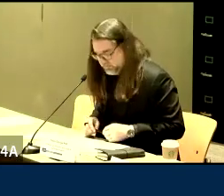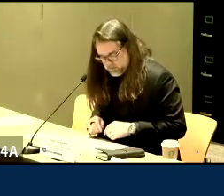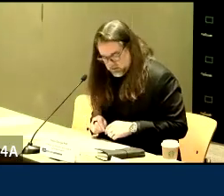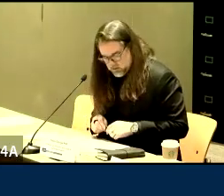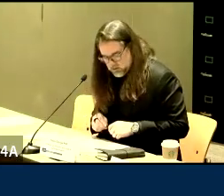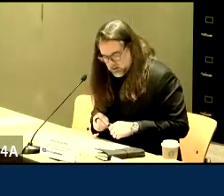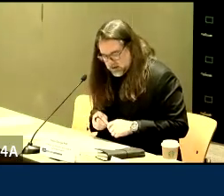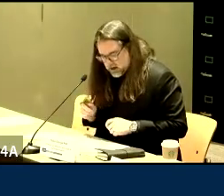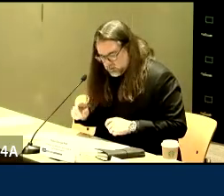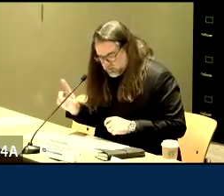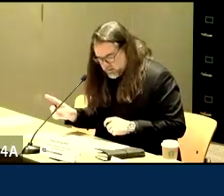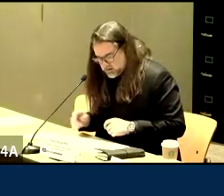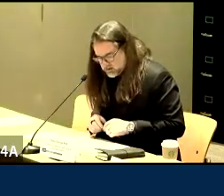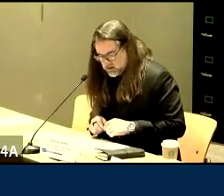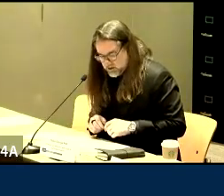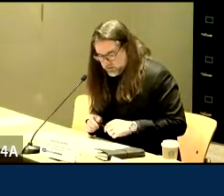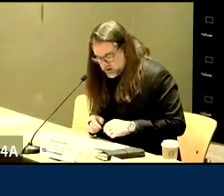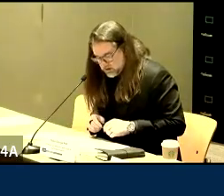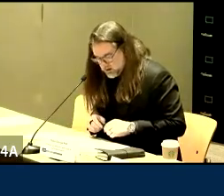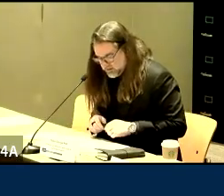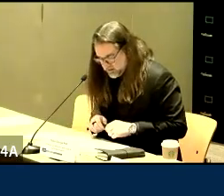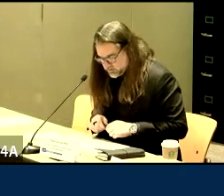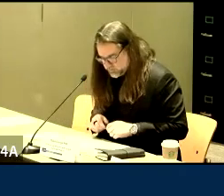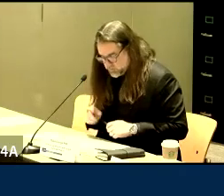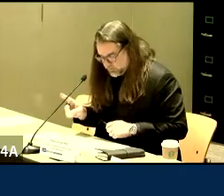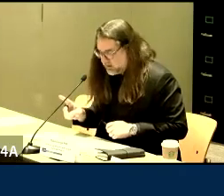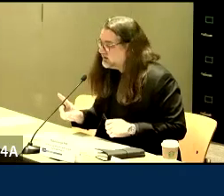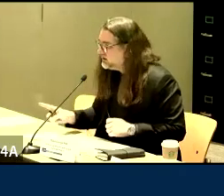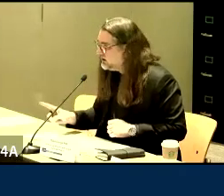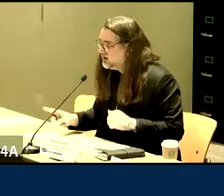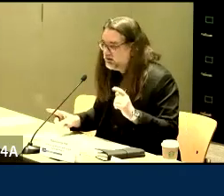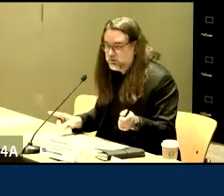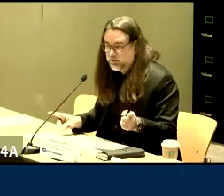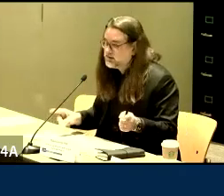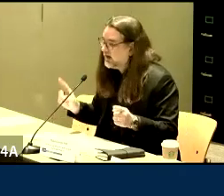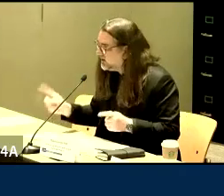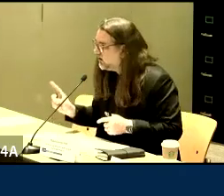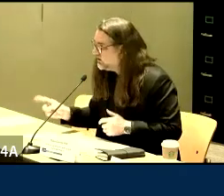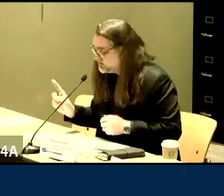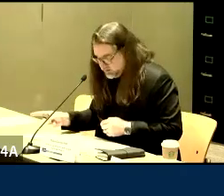The outlook was based on Scenario Modeling Hub data results for COVID-19 influenza and RSV